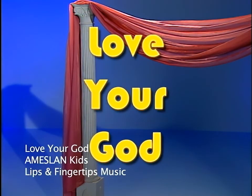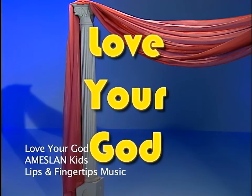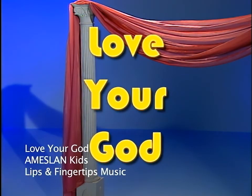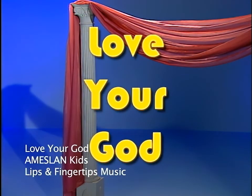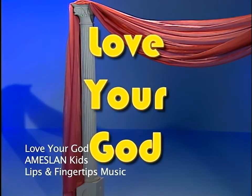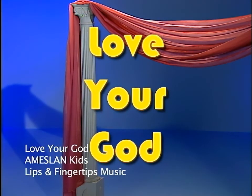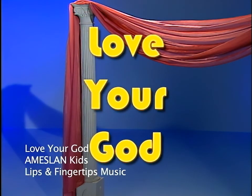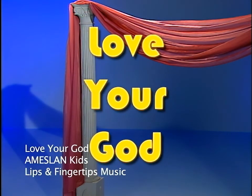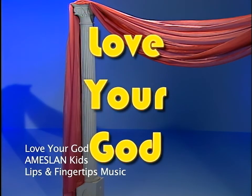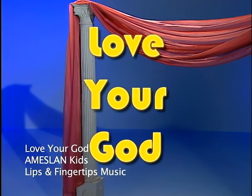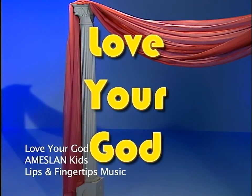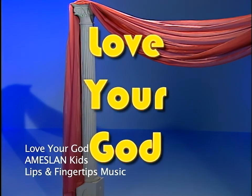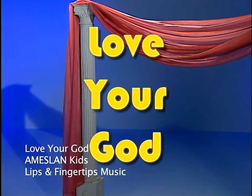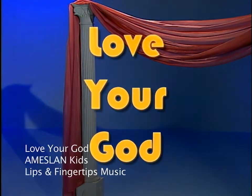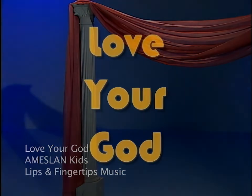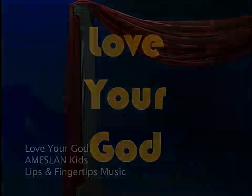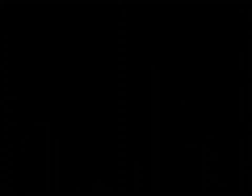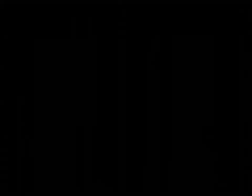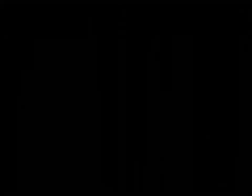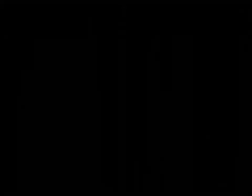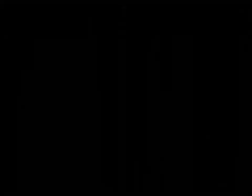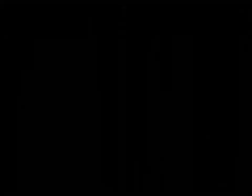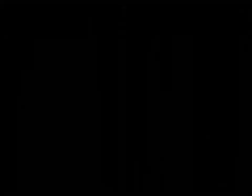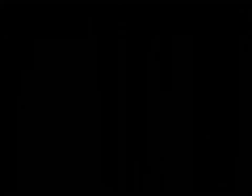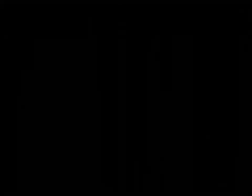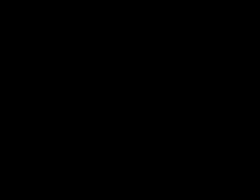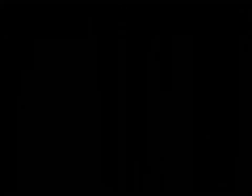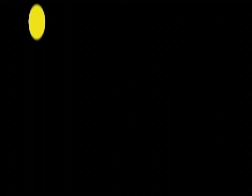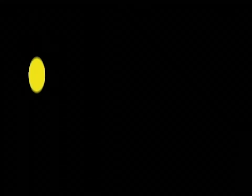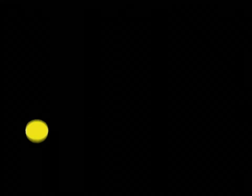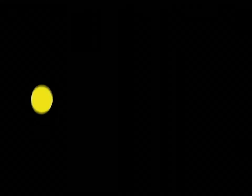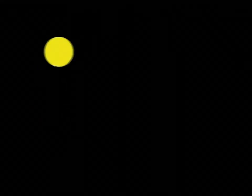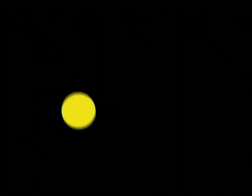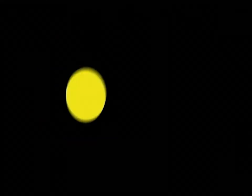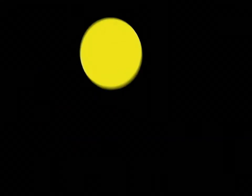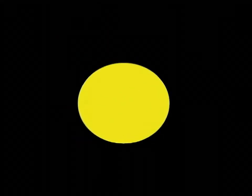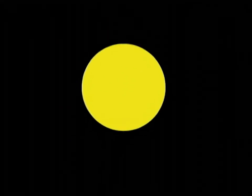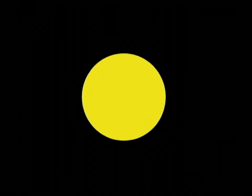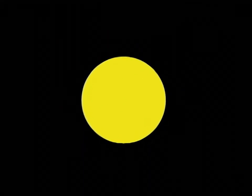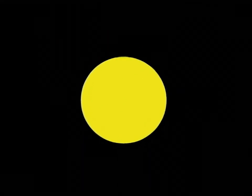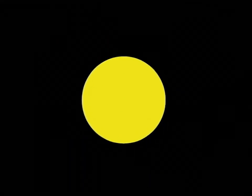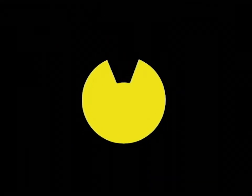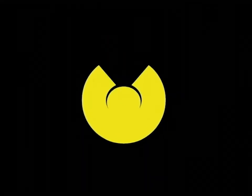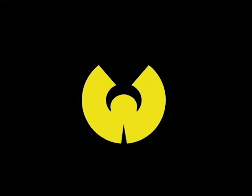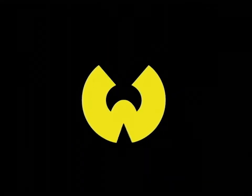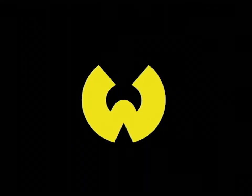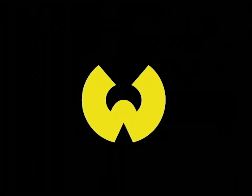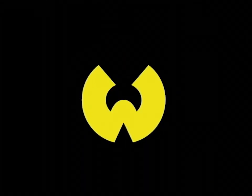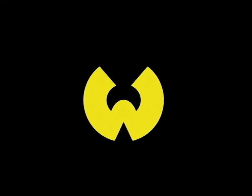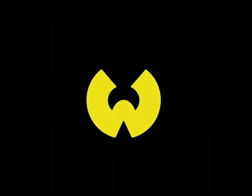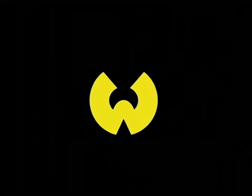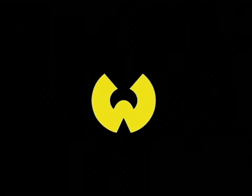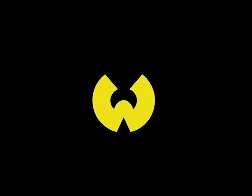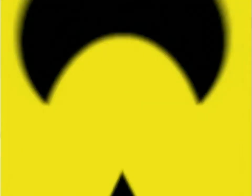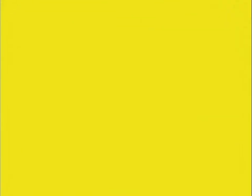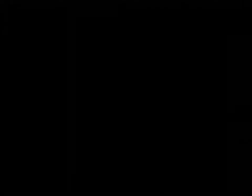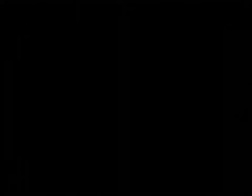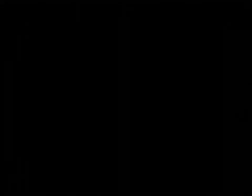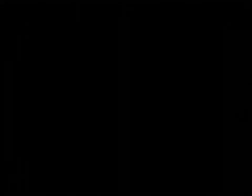IT'S IMPORTANT THAT THE PERSON APOLOGIZES, TELLS ME THAT THEY WERE LYING, AND THEN I'D FORGIVE THEM. I'D THINK IT WAS WEIRD,